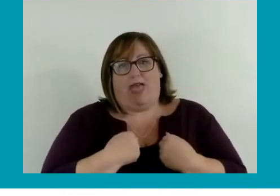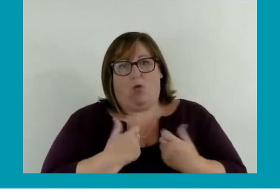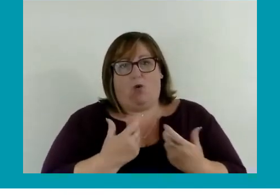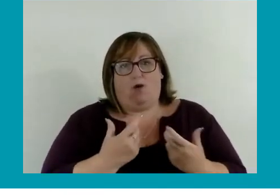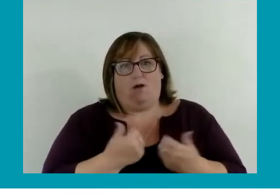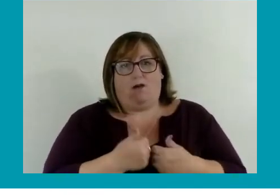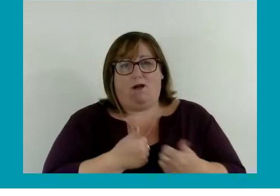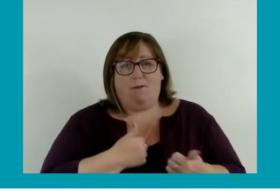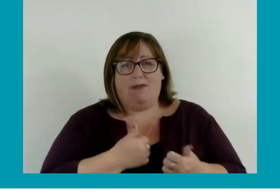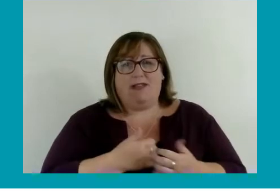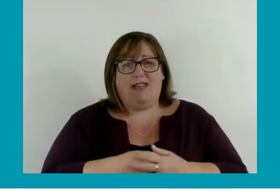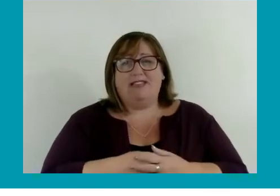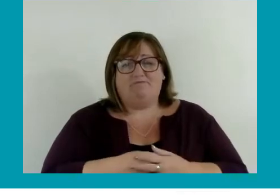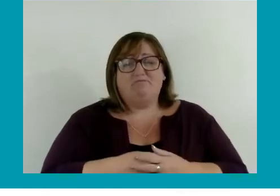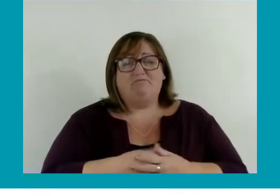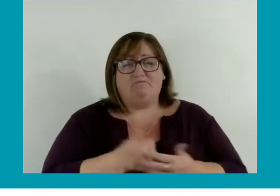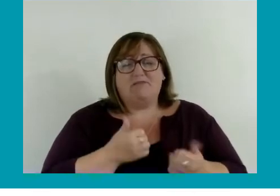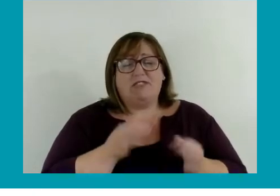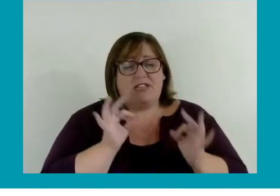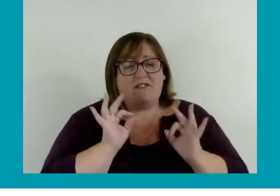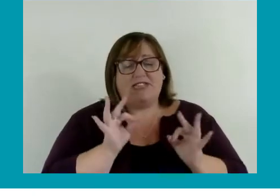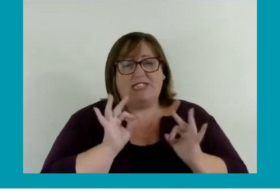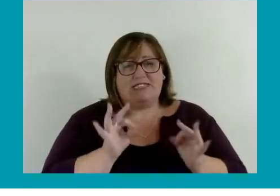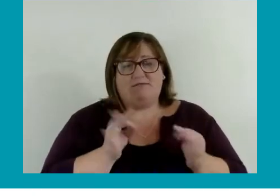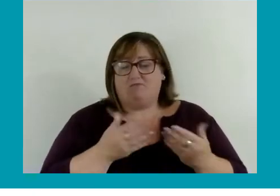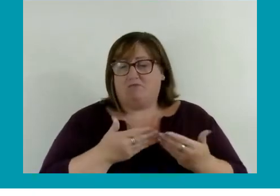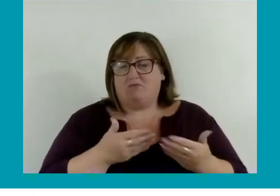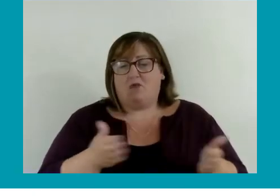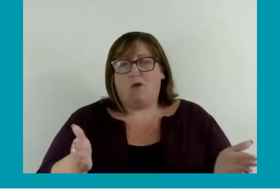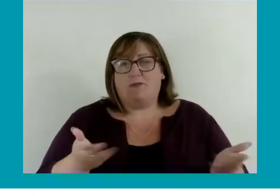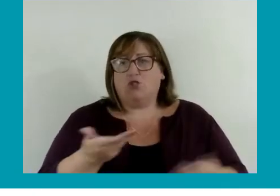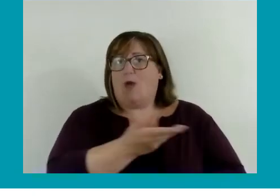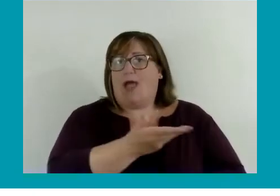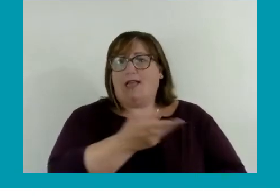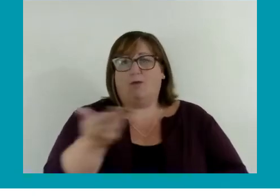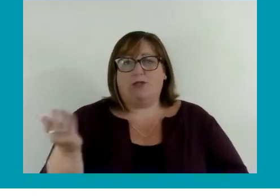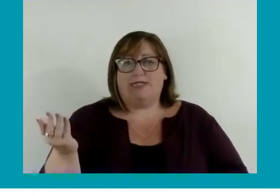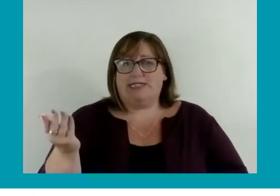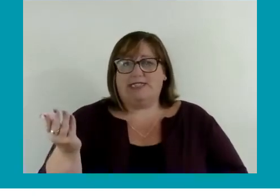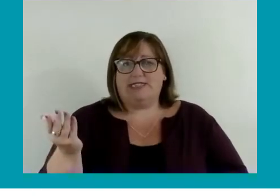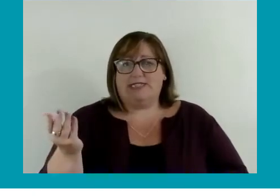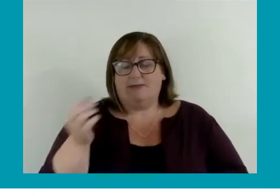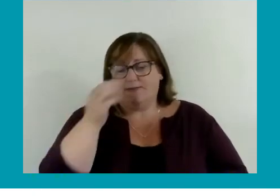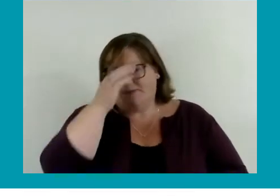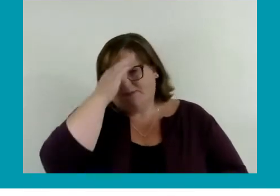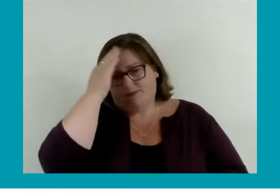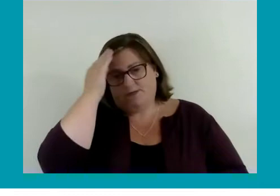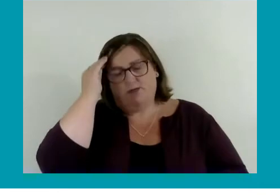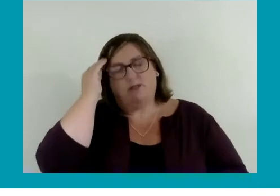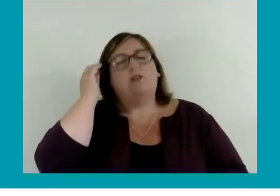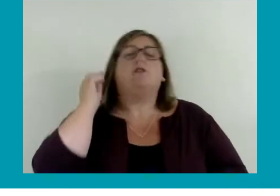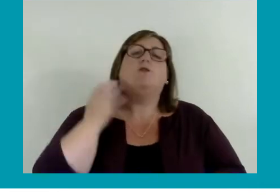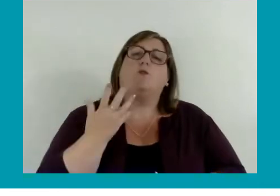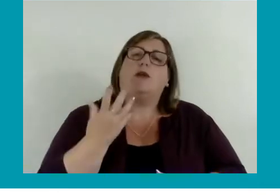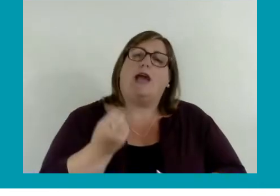they're open to everybody we also have a leisure learning subsidy um which a lot of my friends